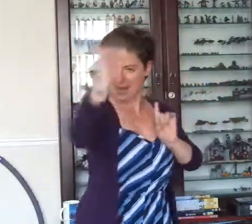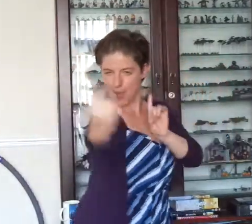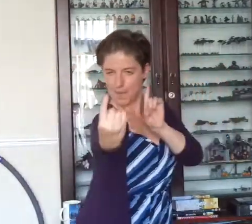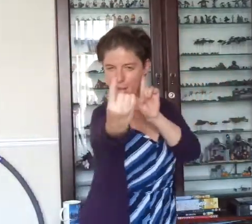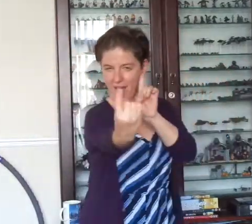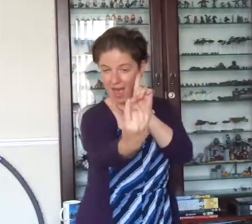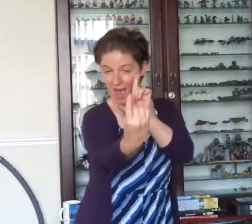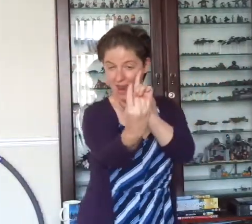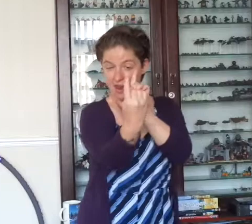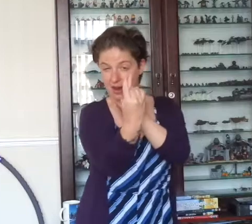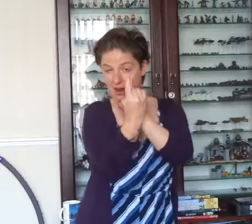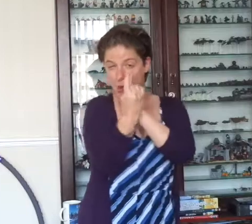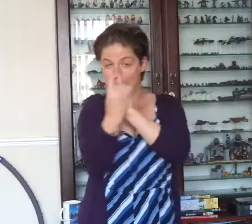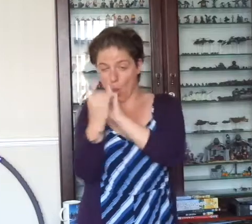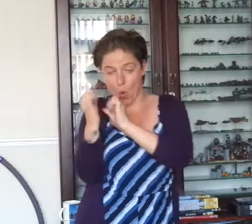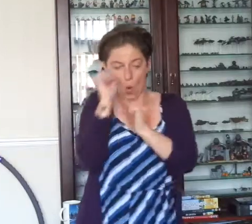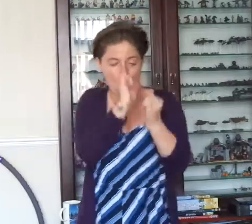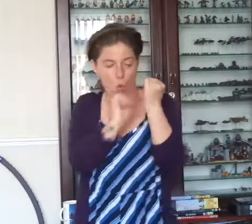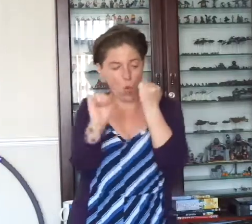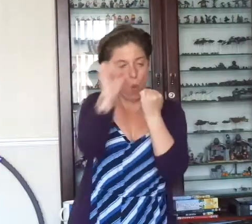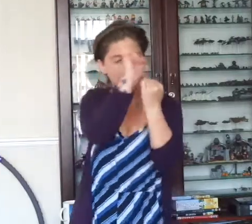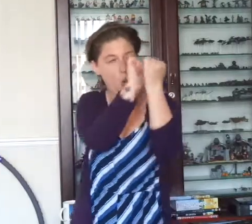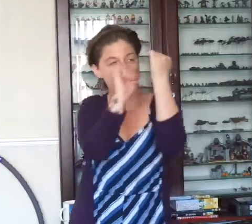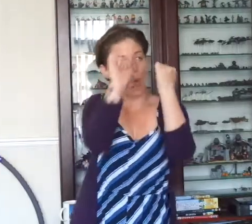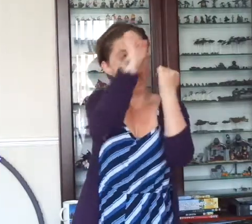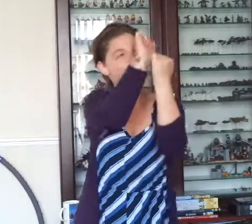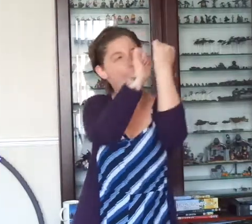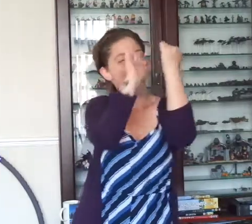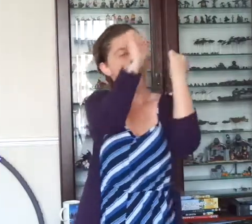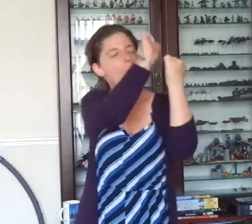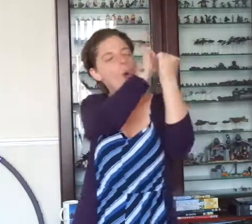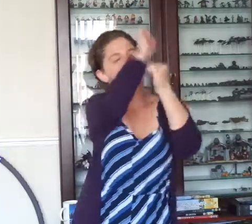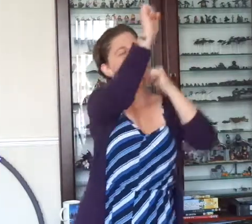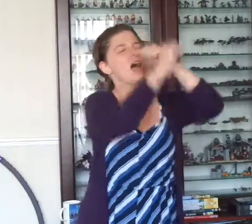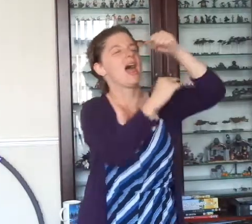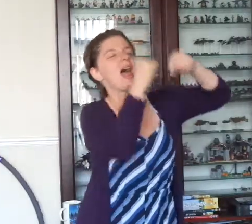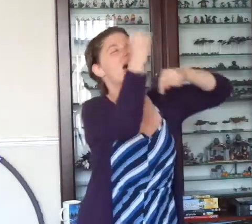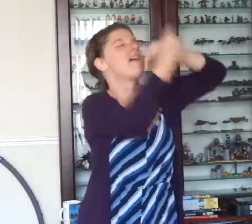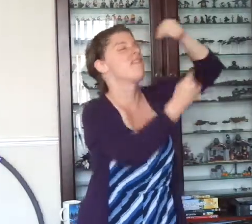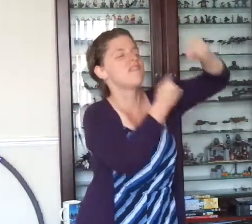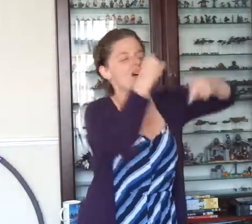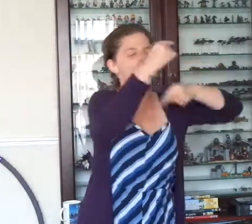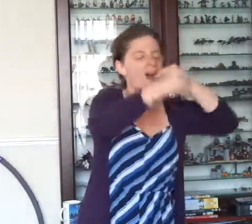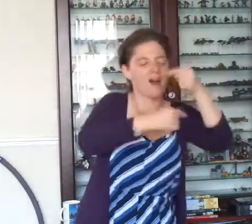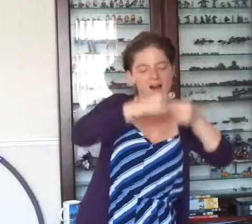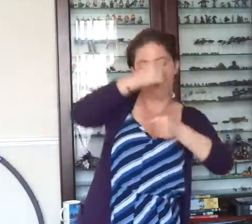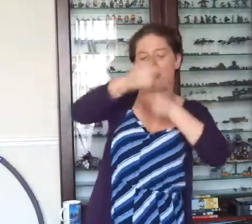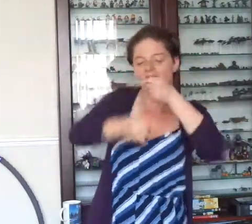And now we're flyin' through the stars I hope this night will last forever